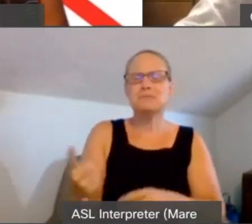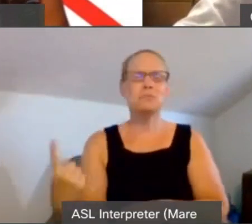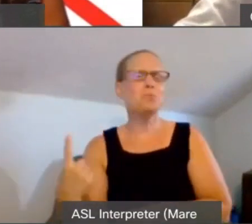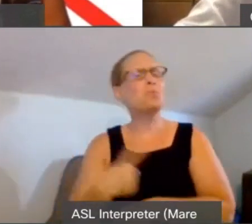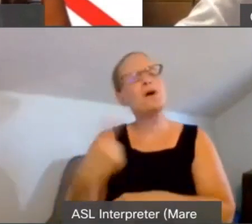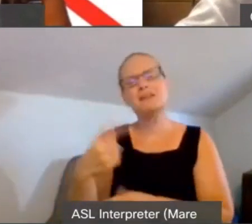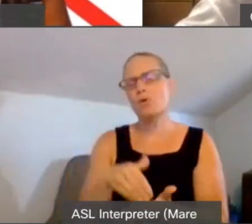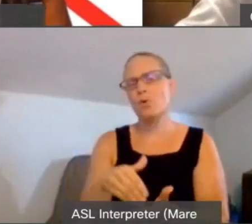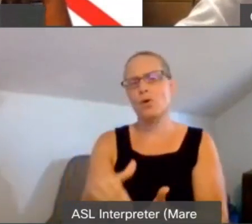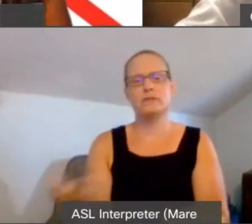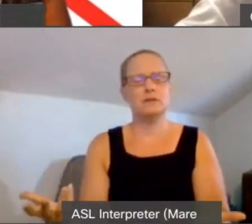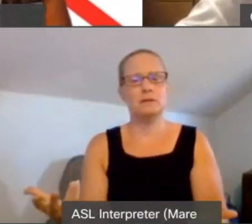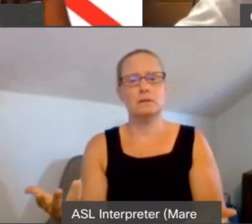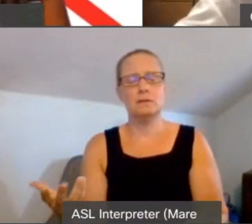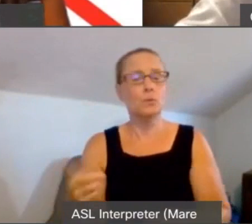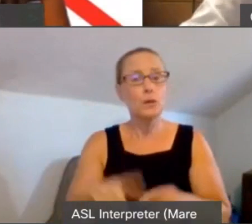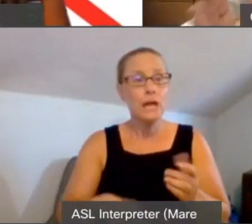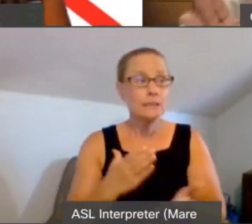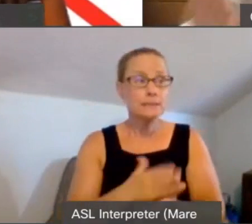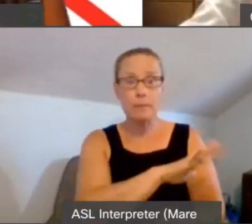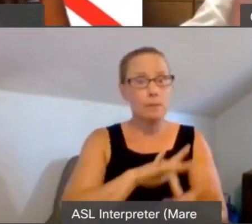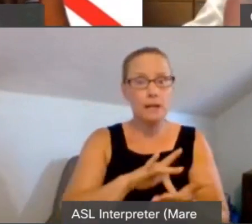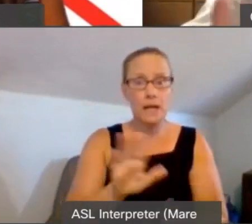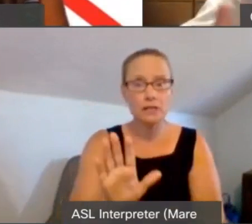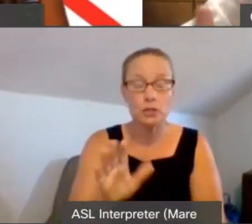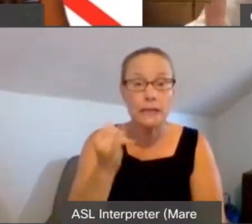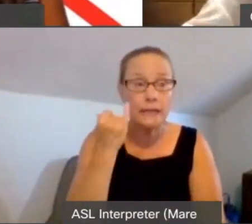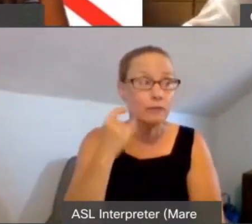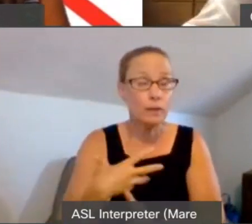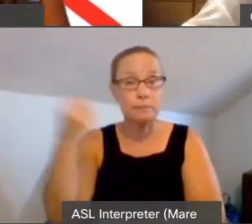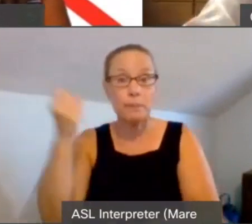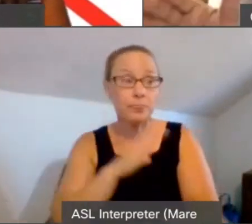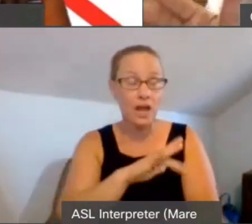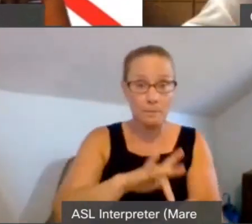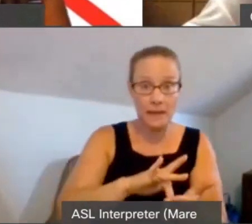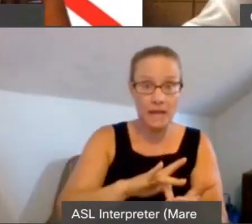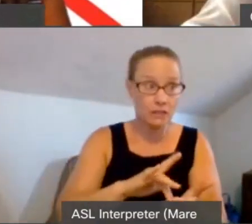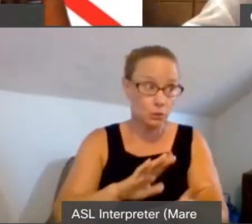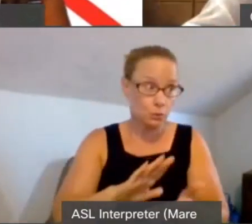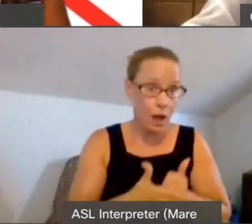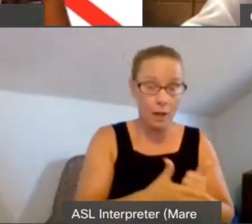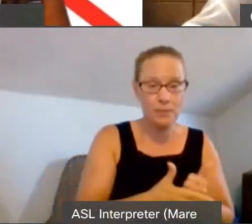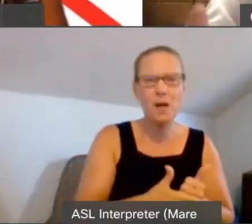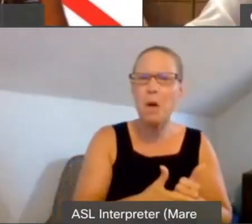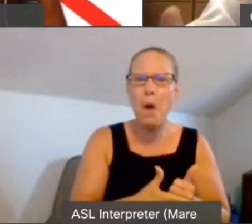We can't take people off of their medication. If we take them off of their medication that we're doing worse to them than if they ever